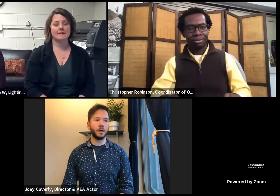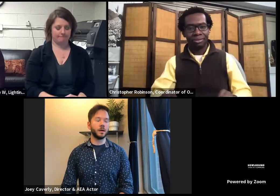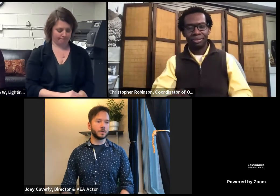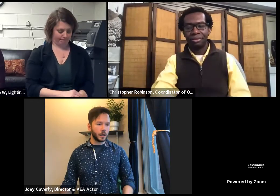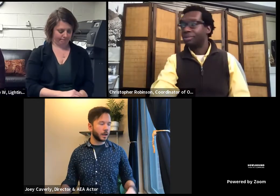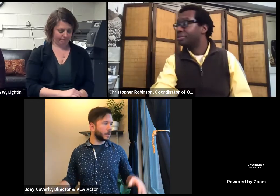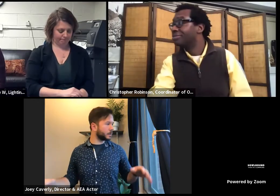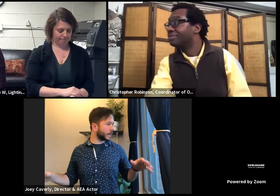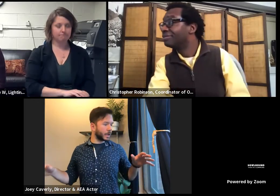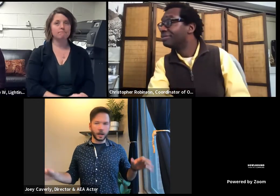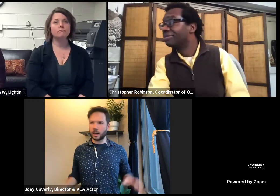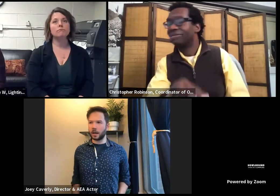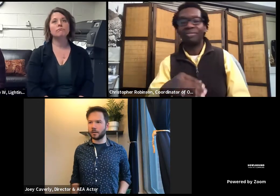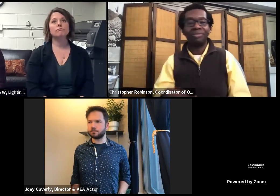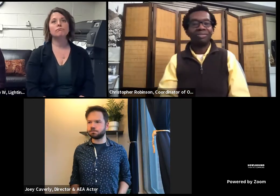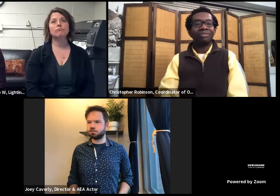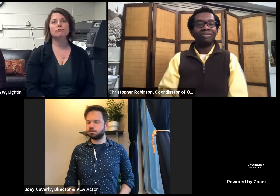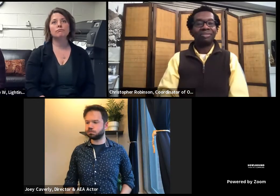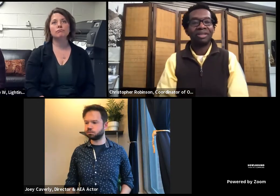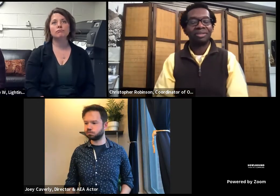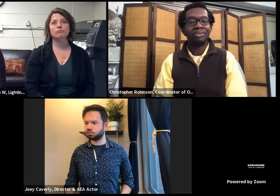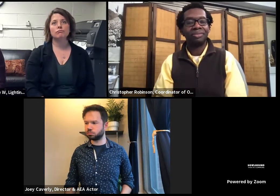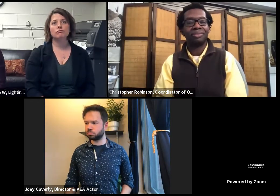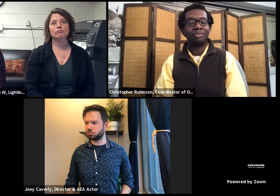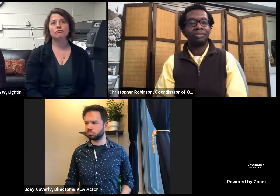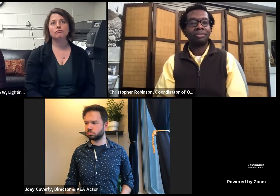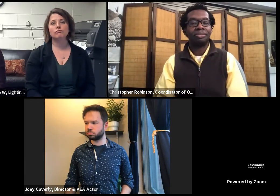Is there something you wanted to say, else?